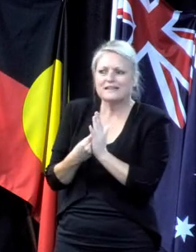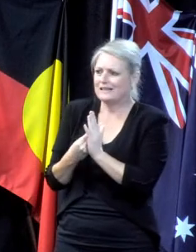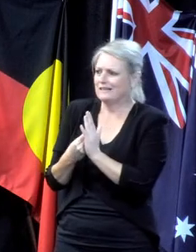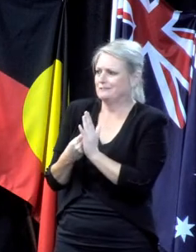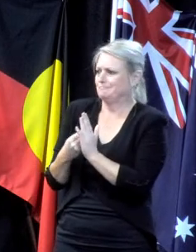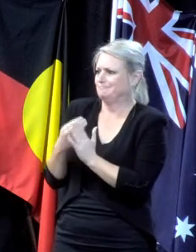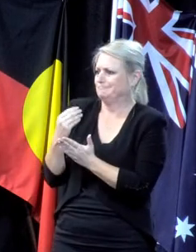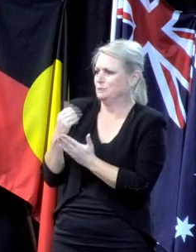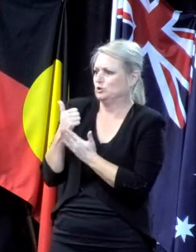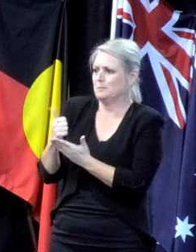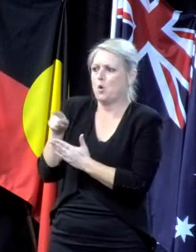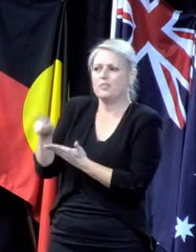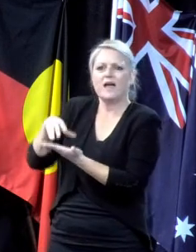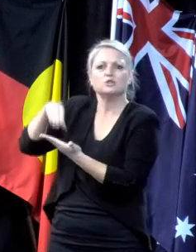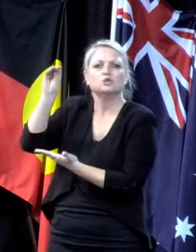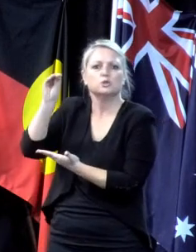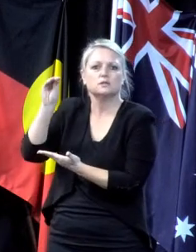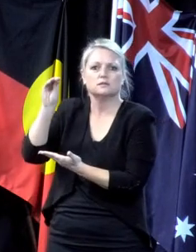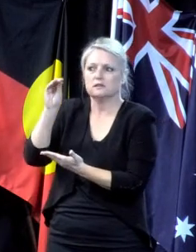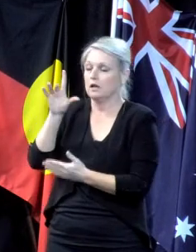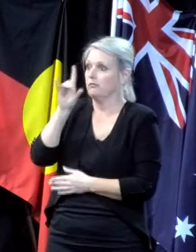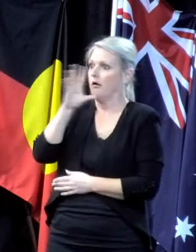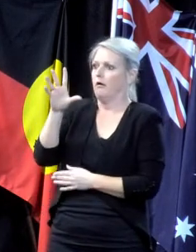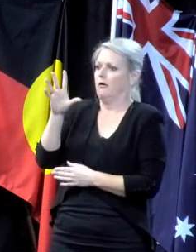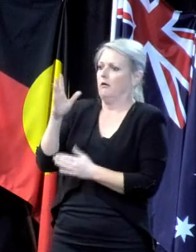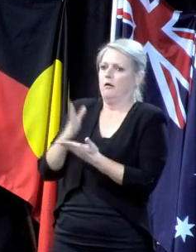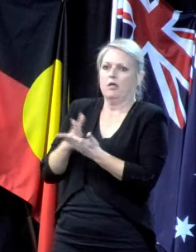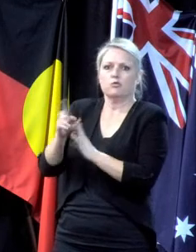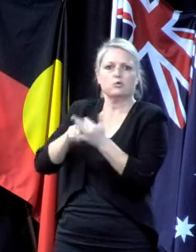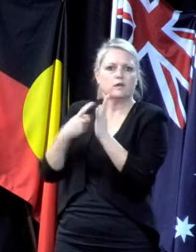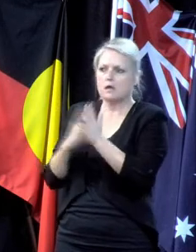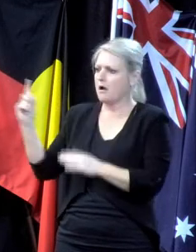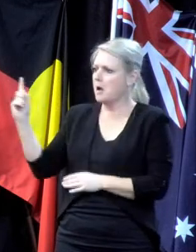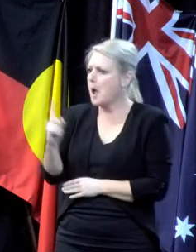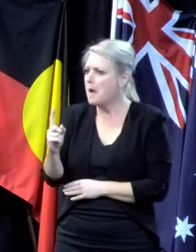enrol during – you know, during semester 2 or during semester 1.